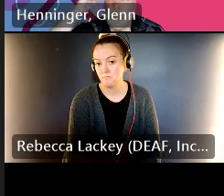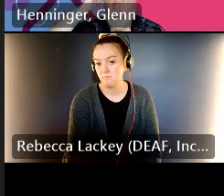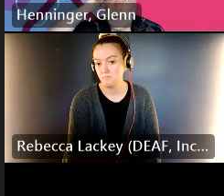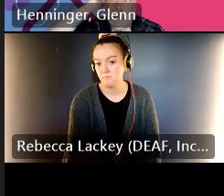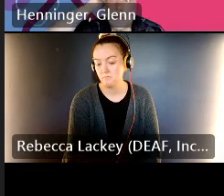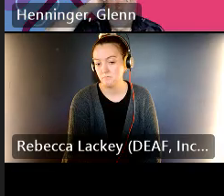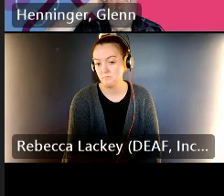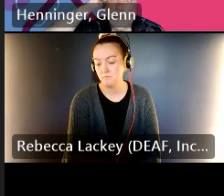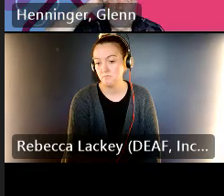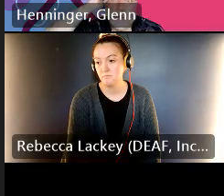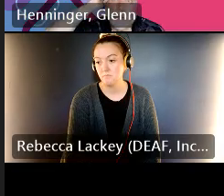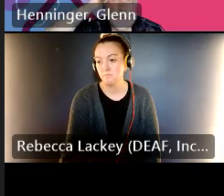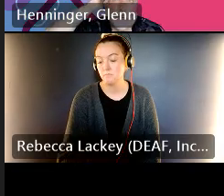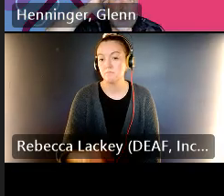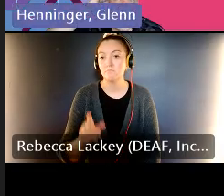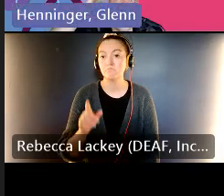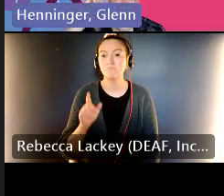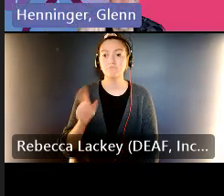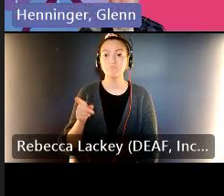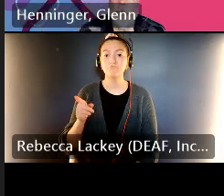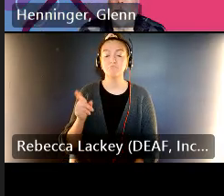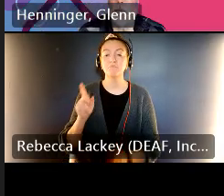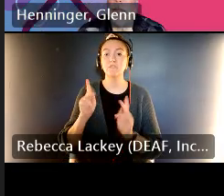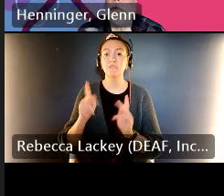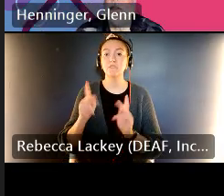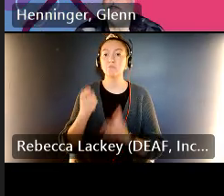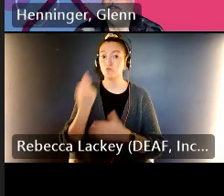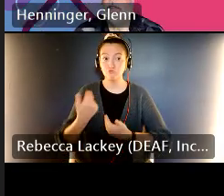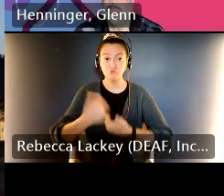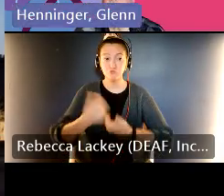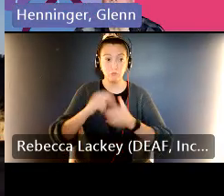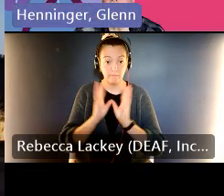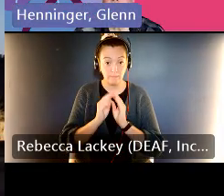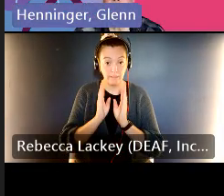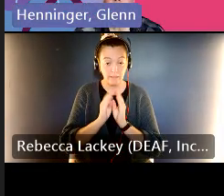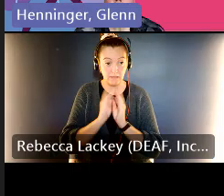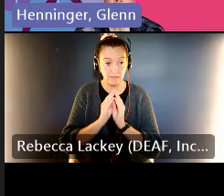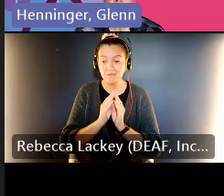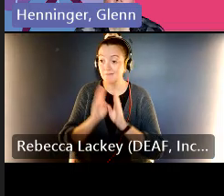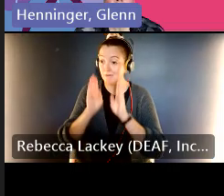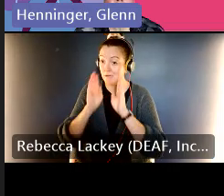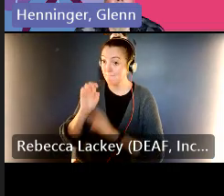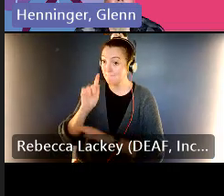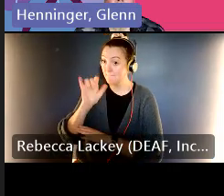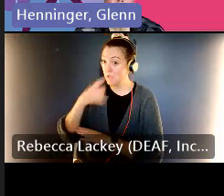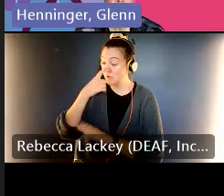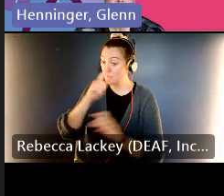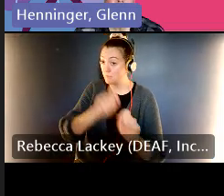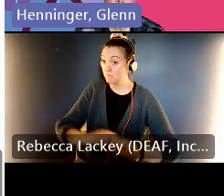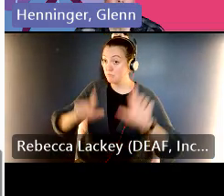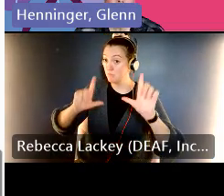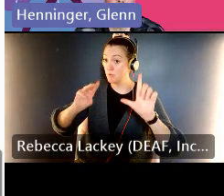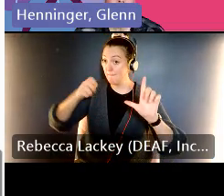We had someone just joined our meeting. I have Betty, if you want to go back to the map,